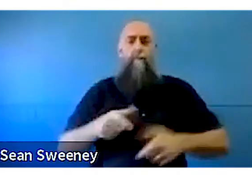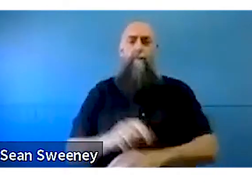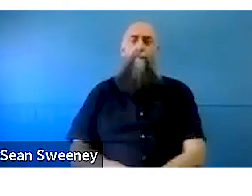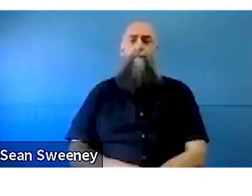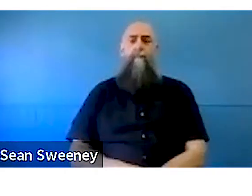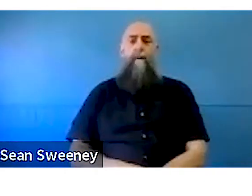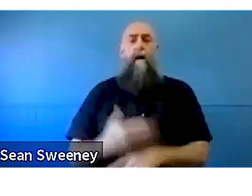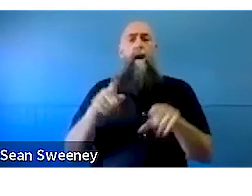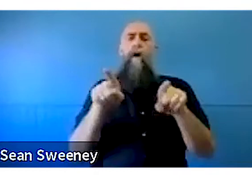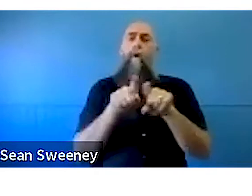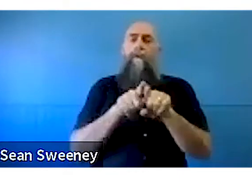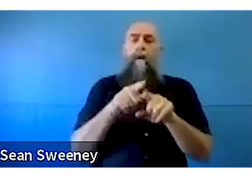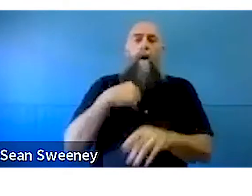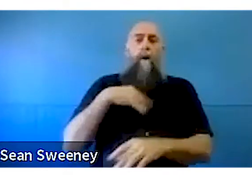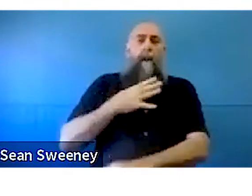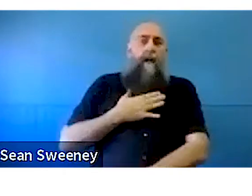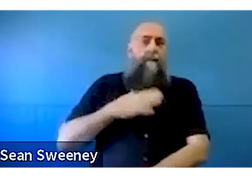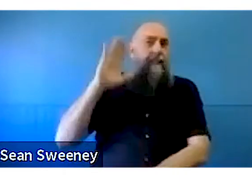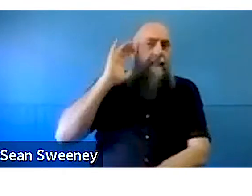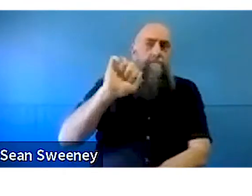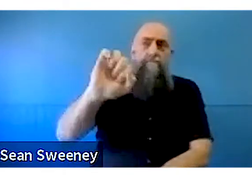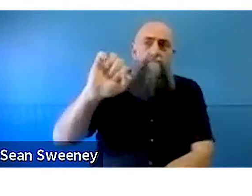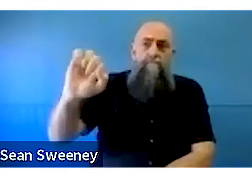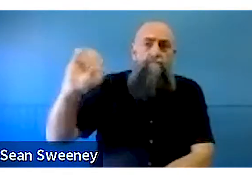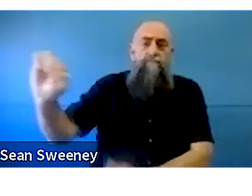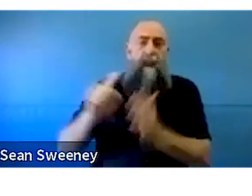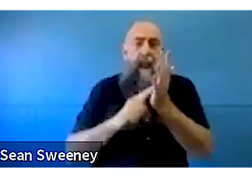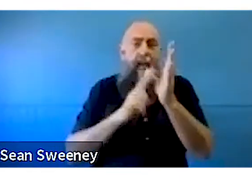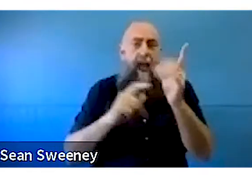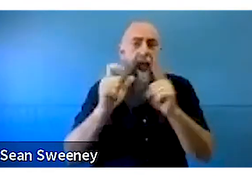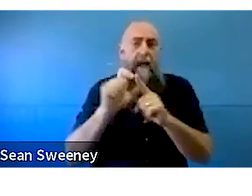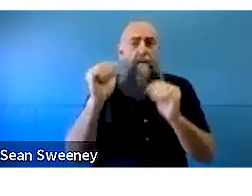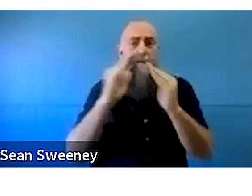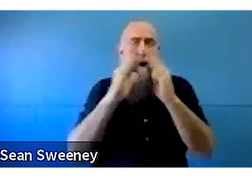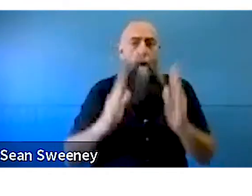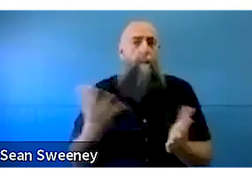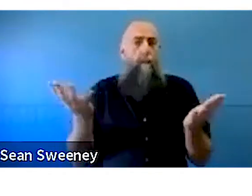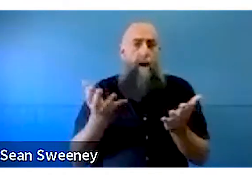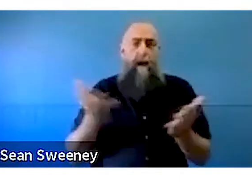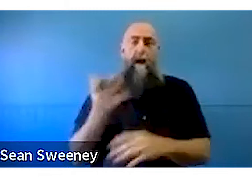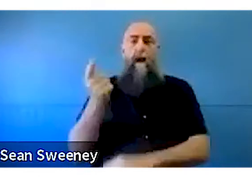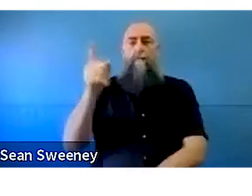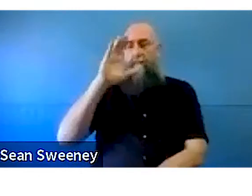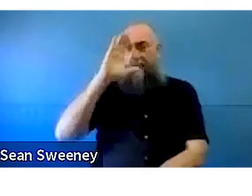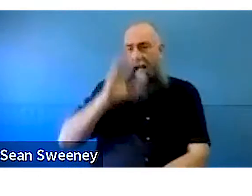us what land they are living on. And what country they are from.